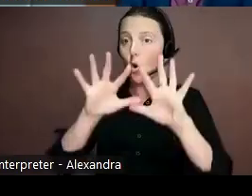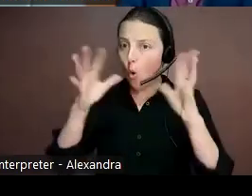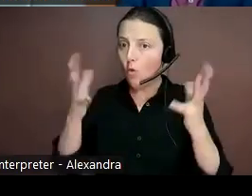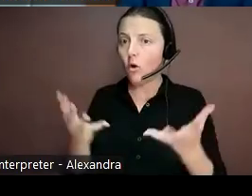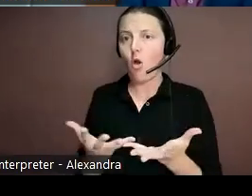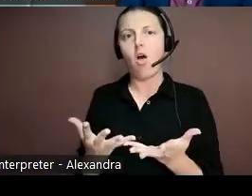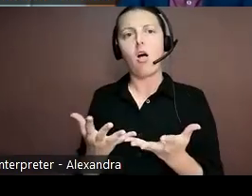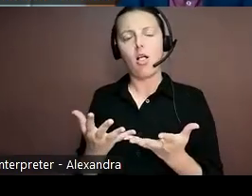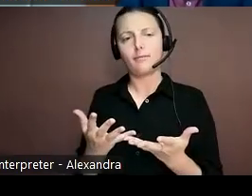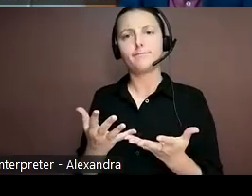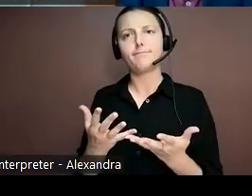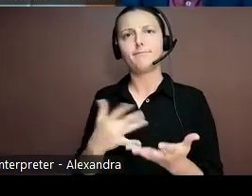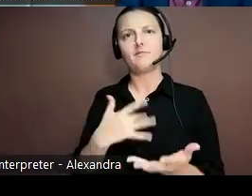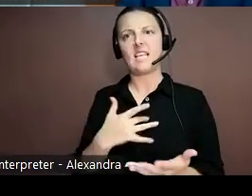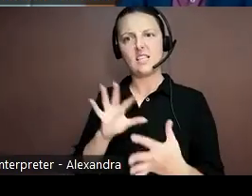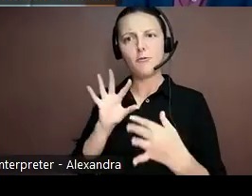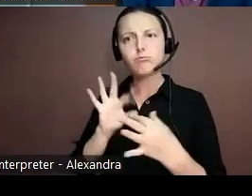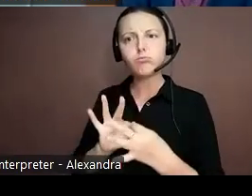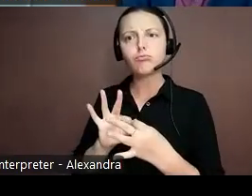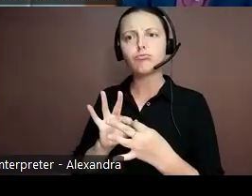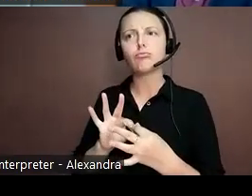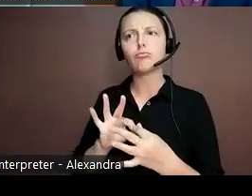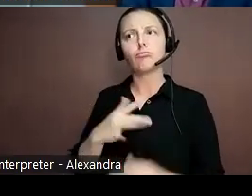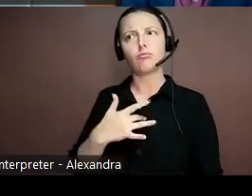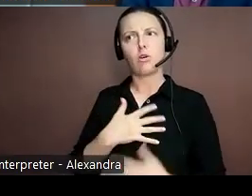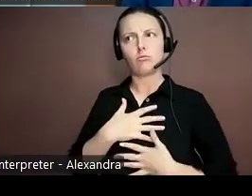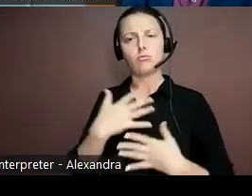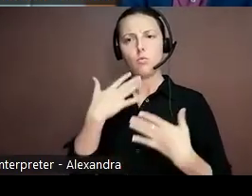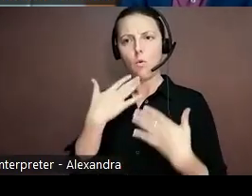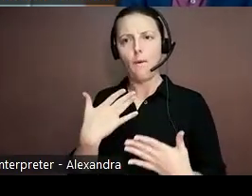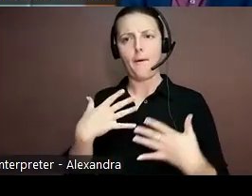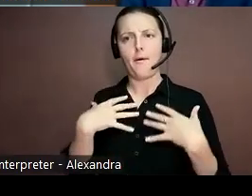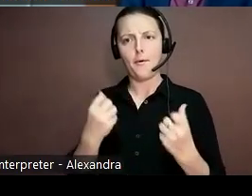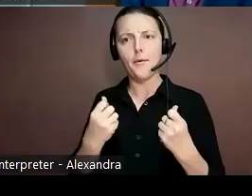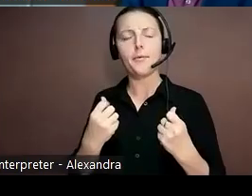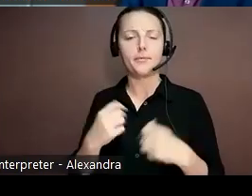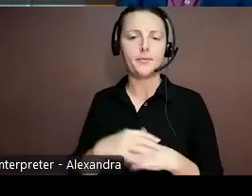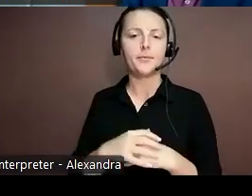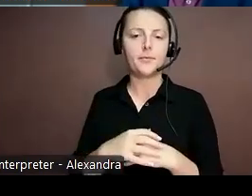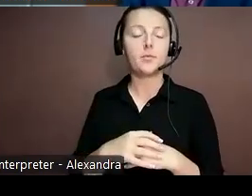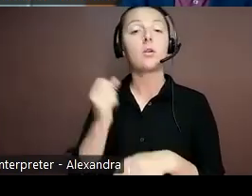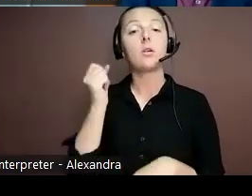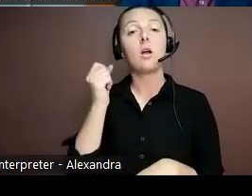uh for care recipients in our program. Um a lot of what I advocate for in the context of milloo